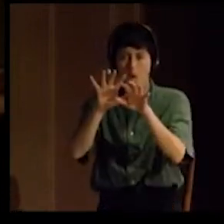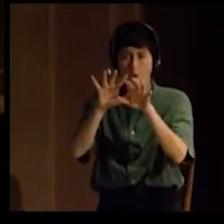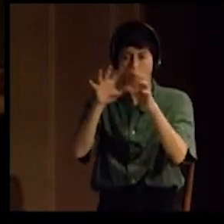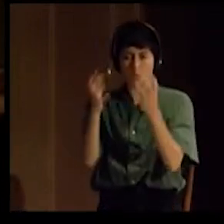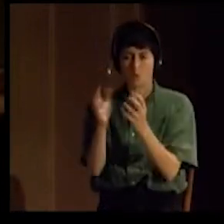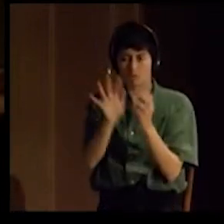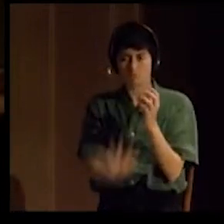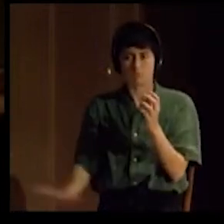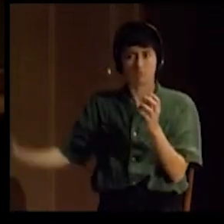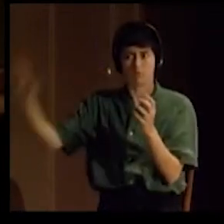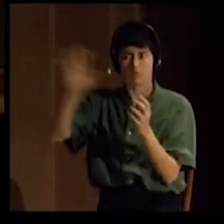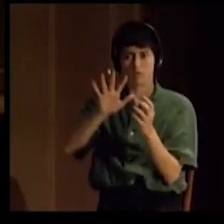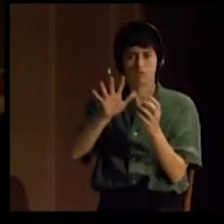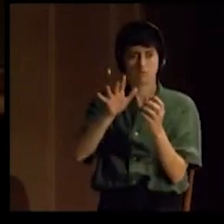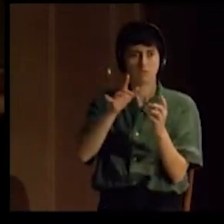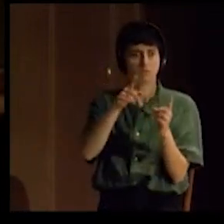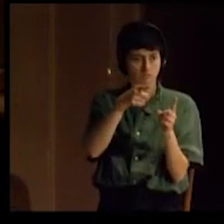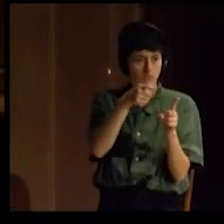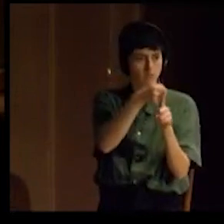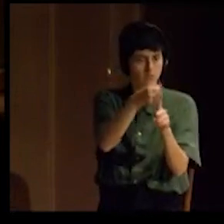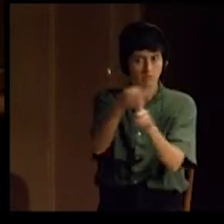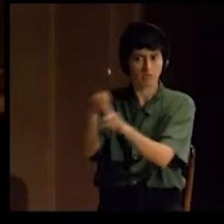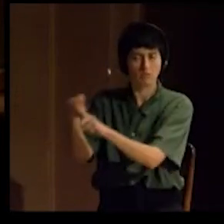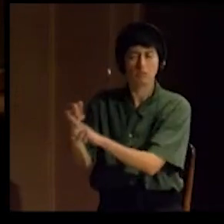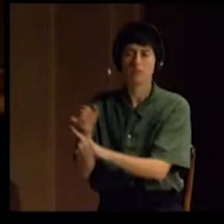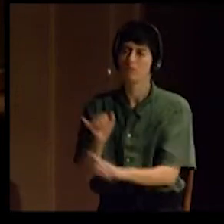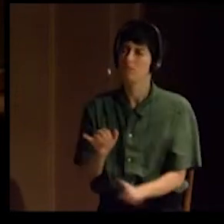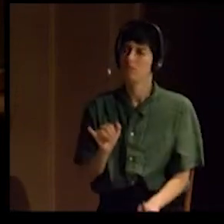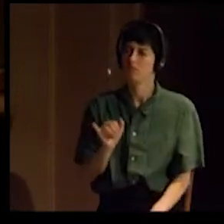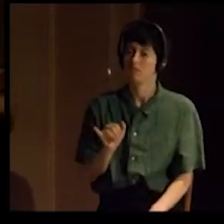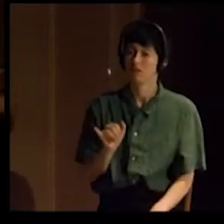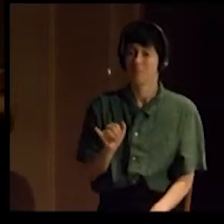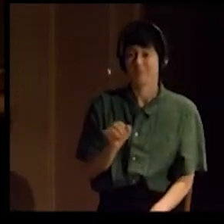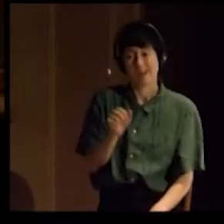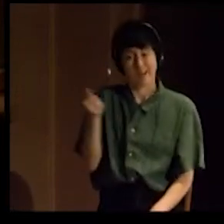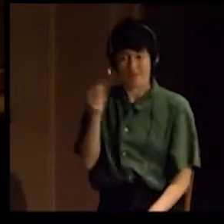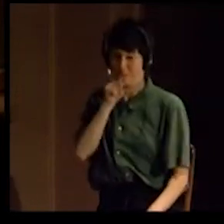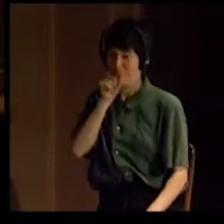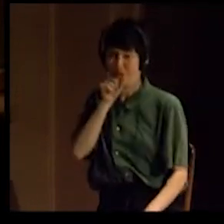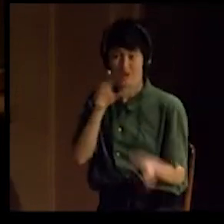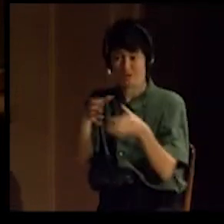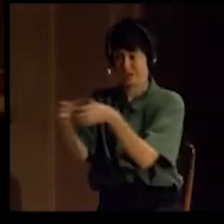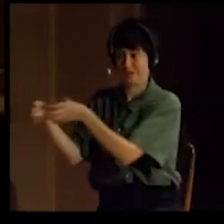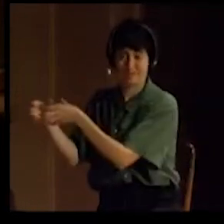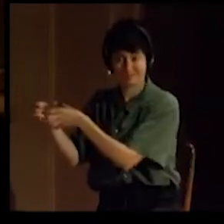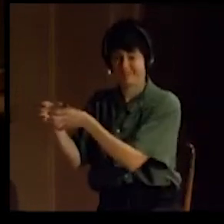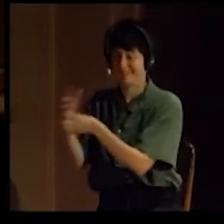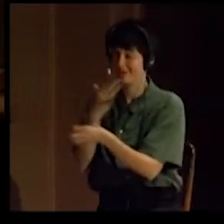the colors are really, really vibrant and stay. They don't degrade a lot.